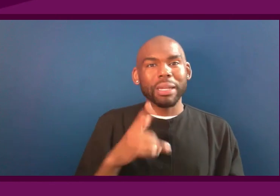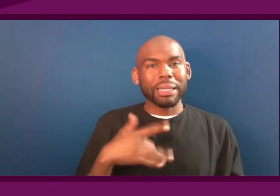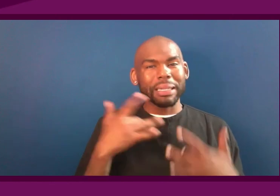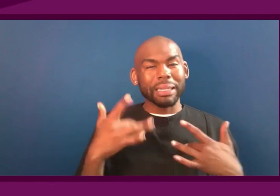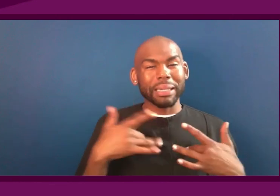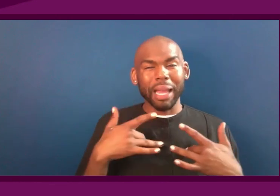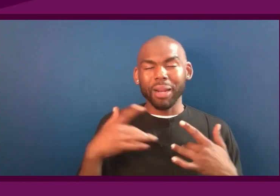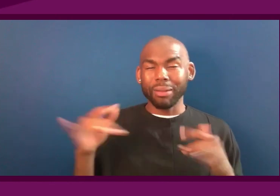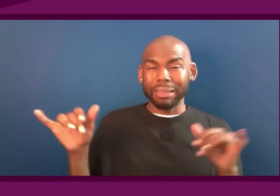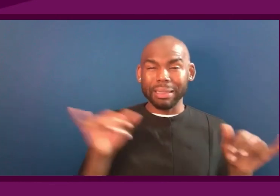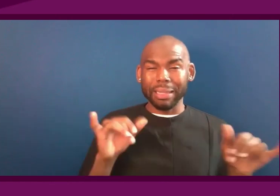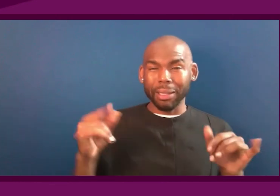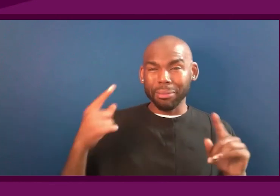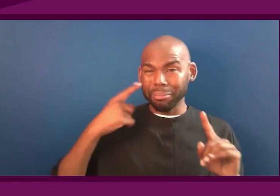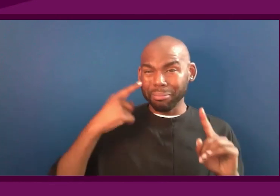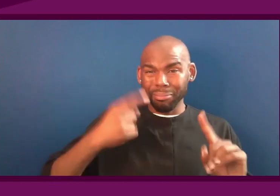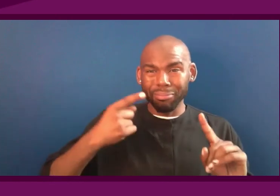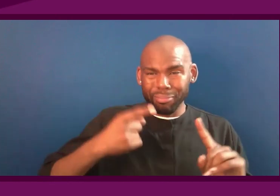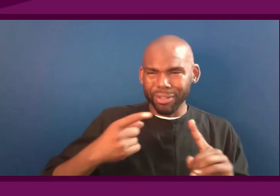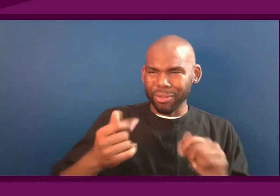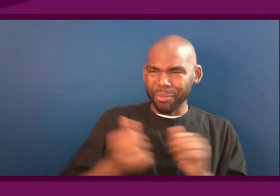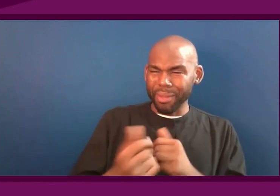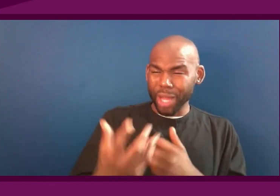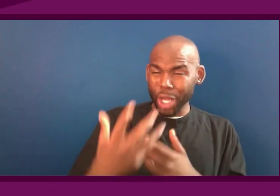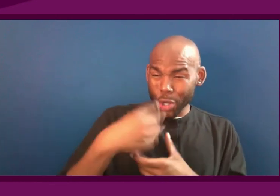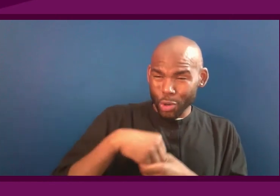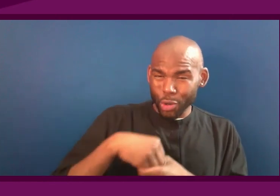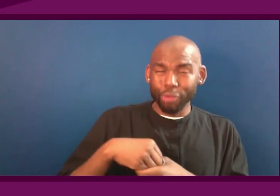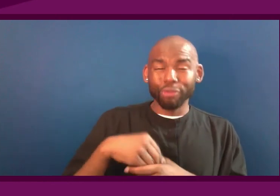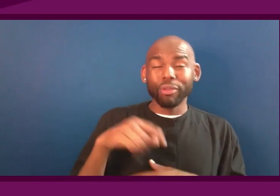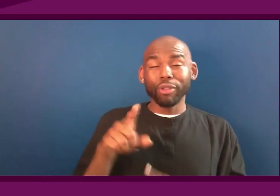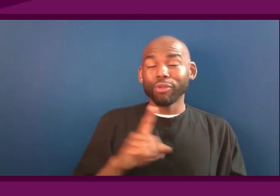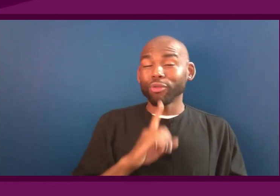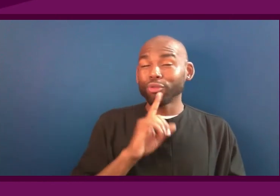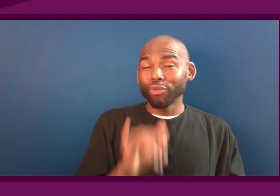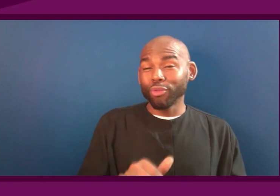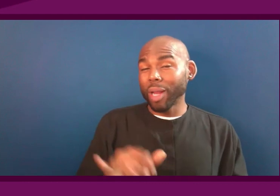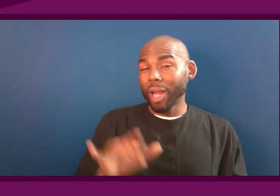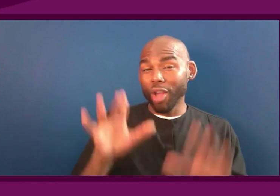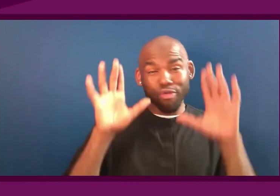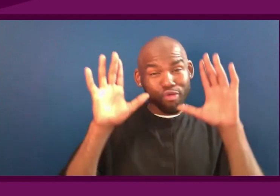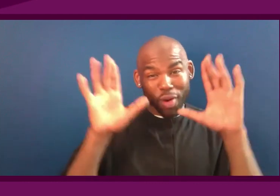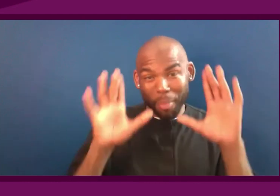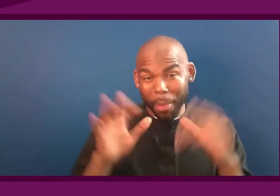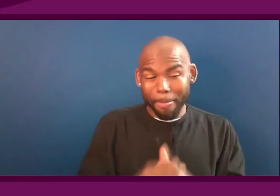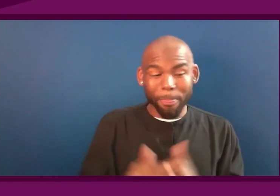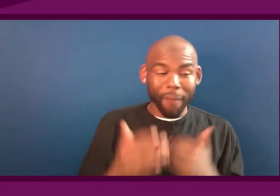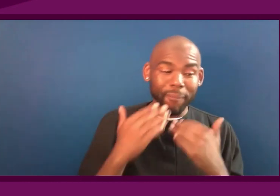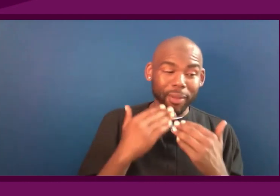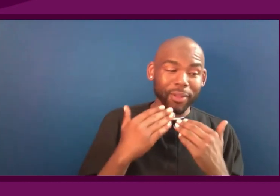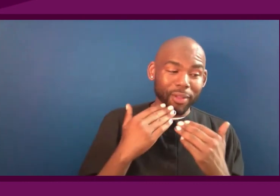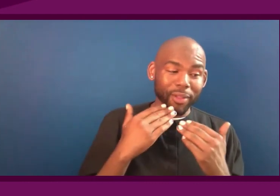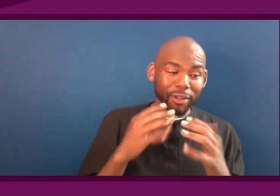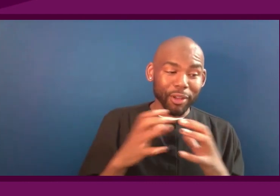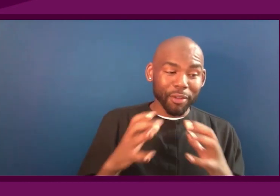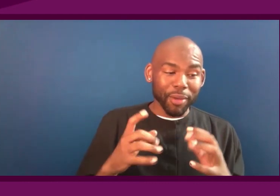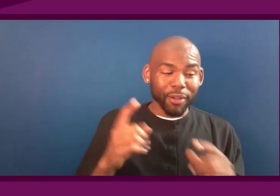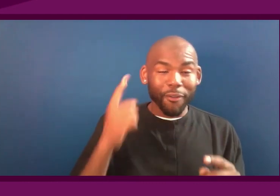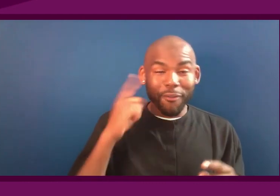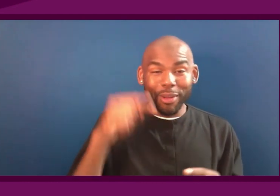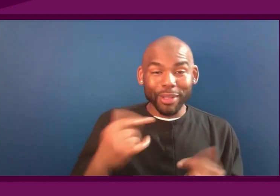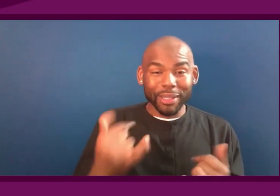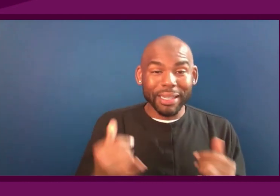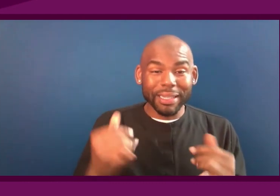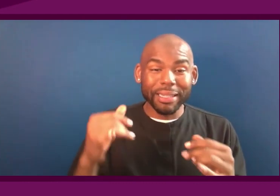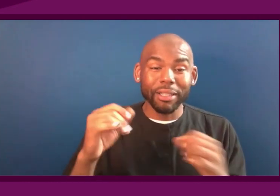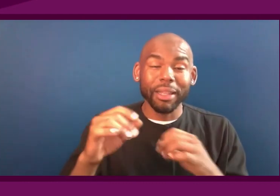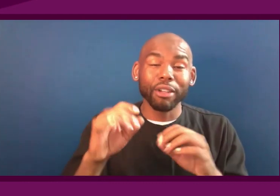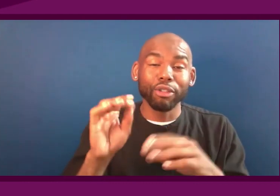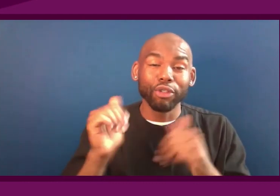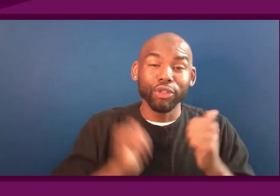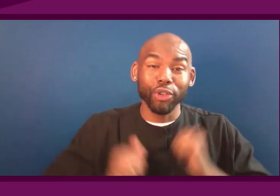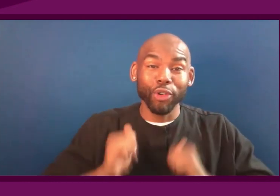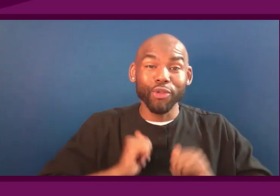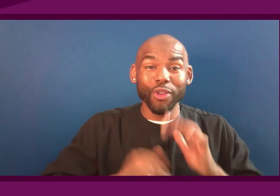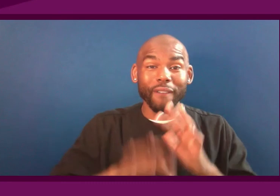and all of our past episodes on our website at www.wid.org/whats-up-wid. And as always,